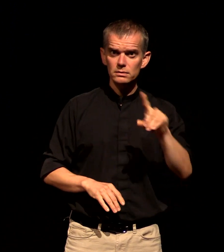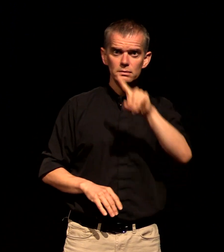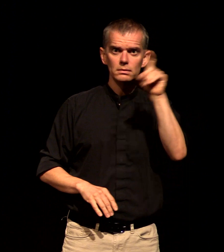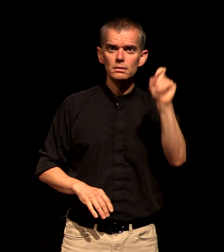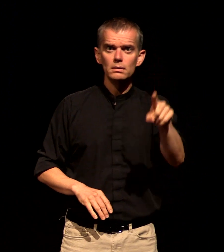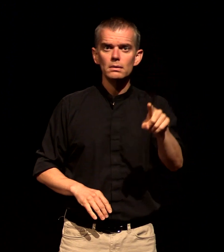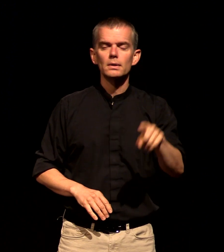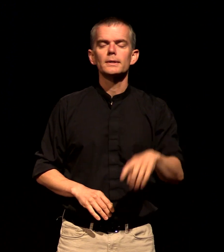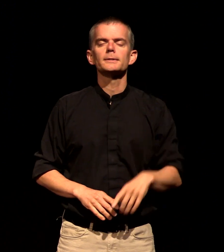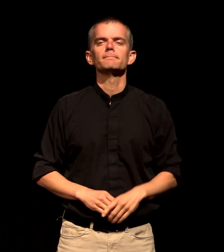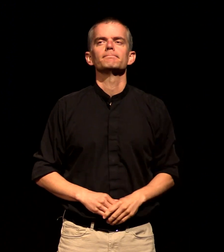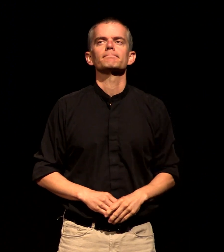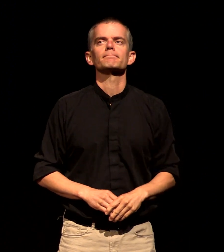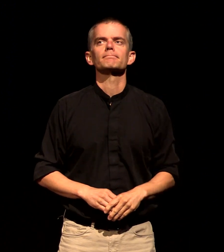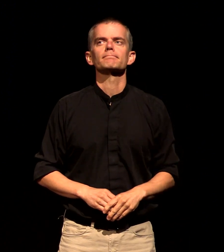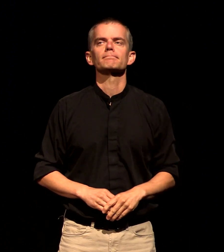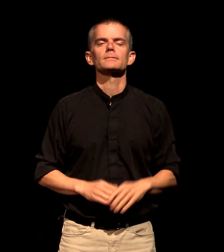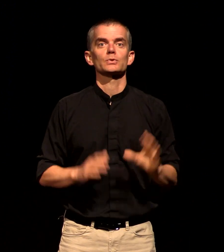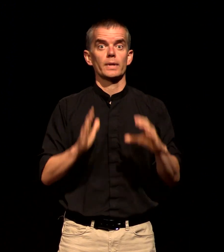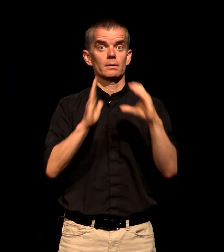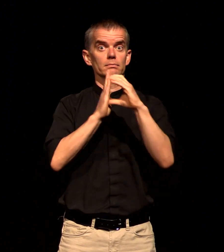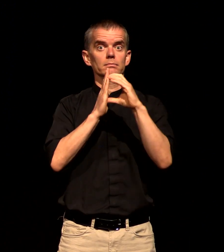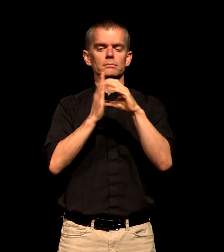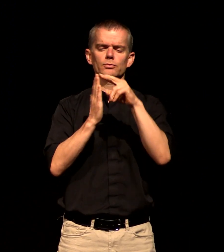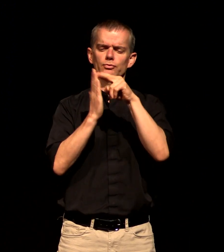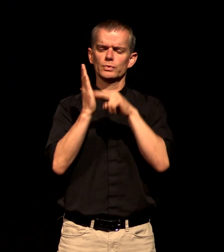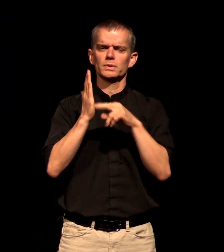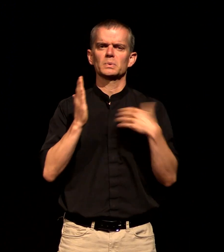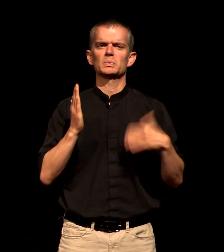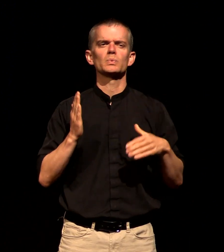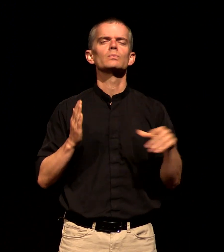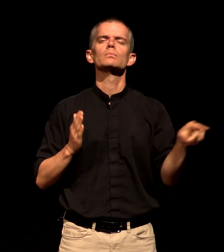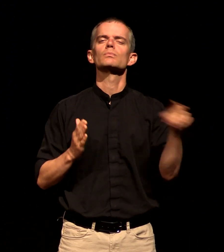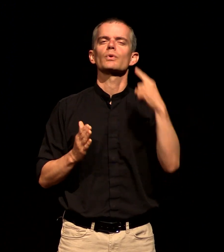read this text? What are you noticing? What's your reaction?